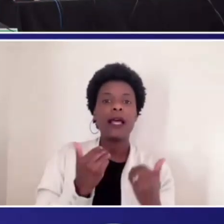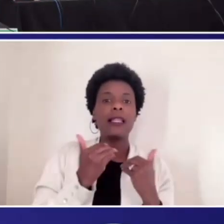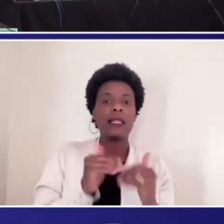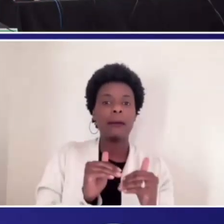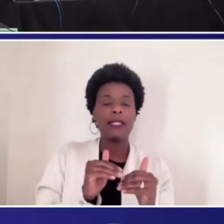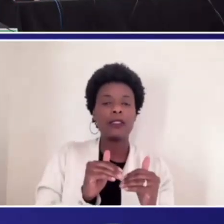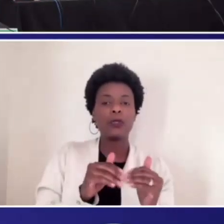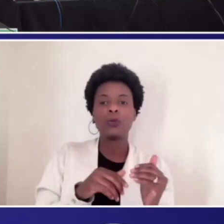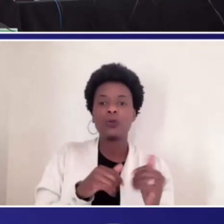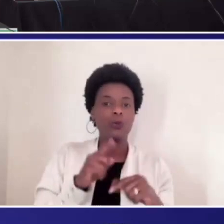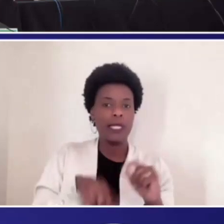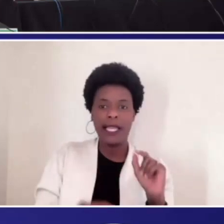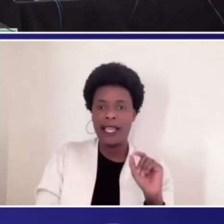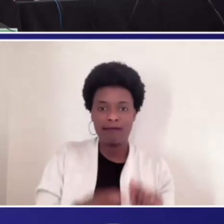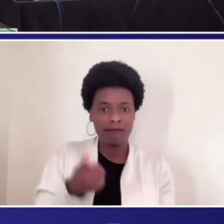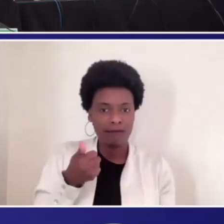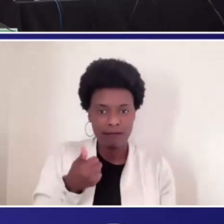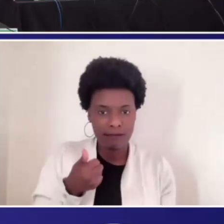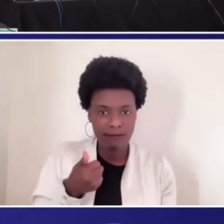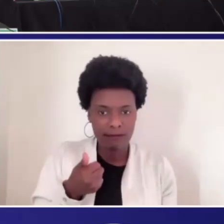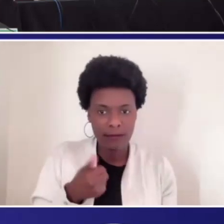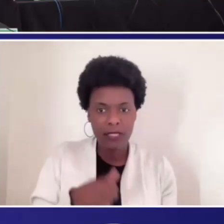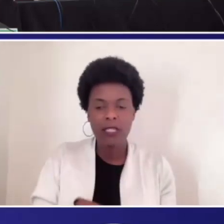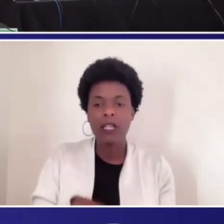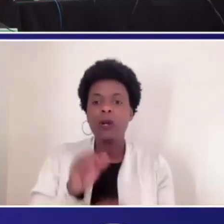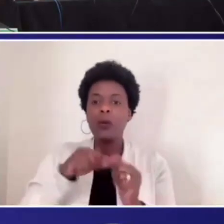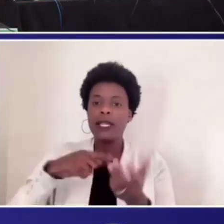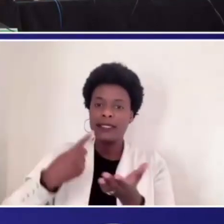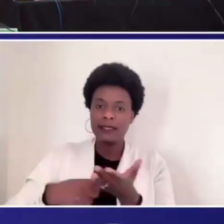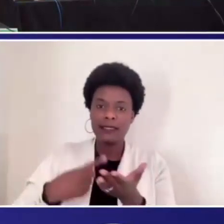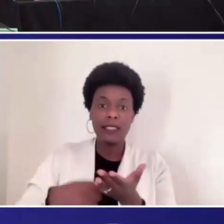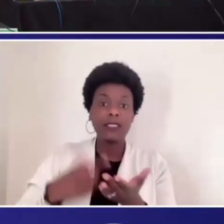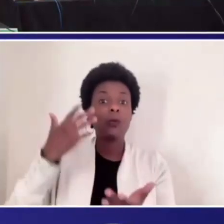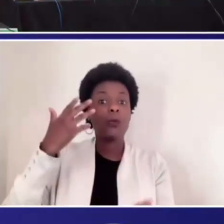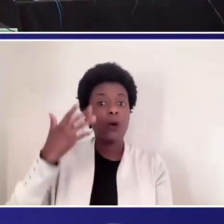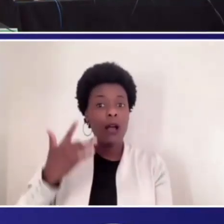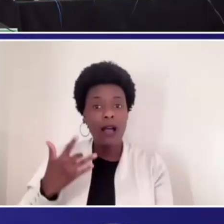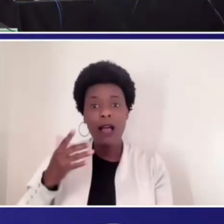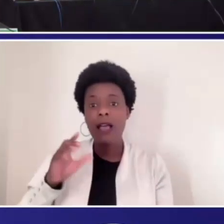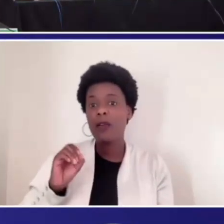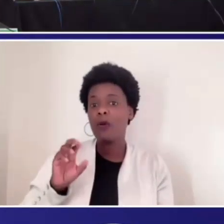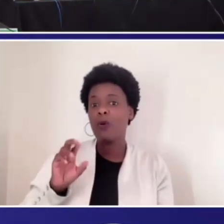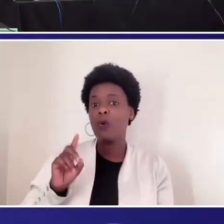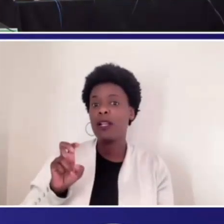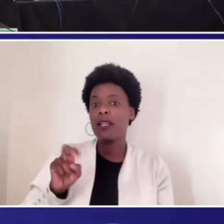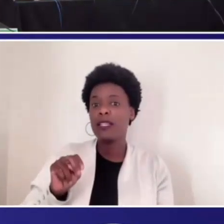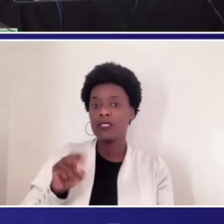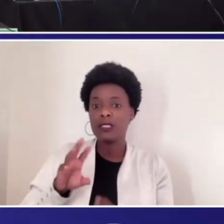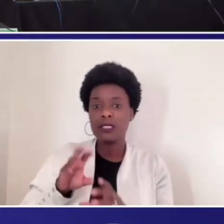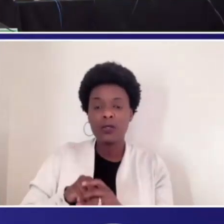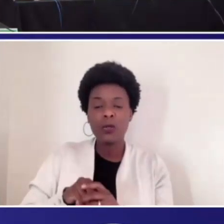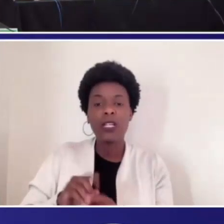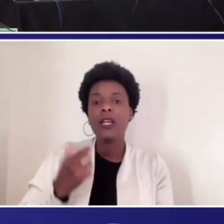You know, we can talk about, you know, the history of why ordination is included in there. And we recognize that that is not necessarily required within